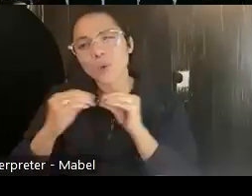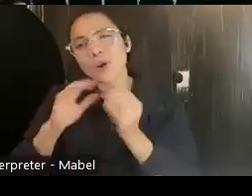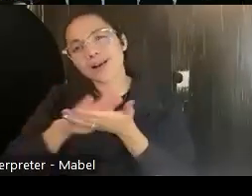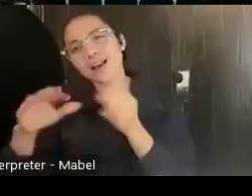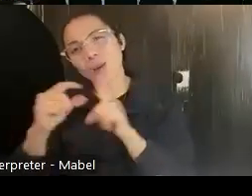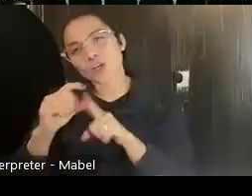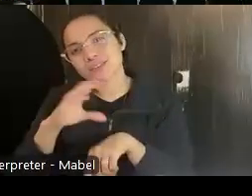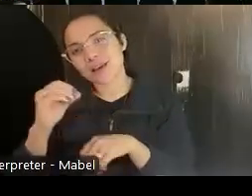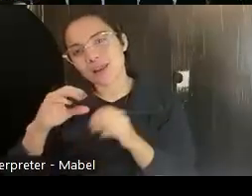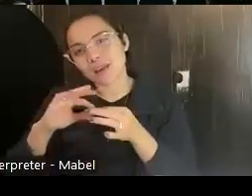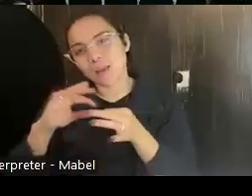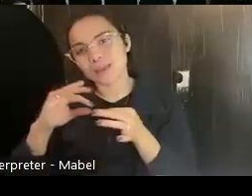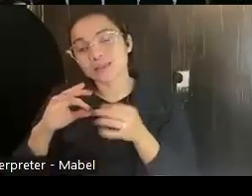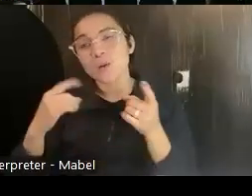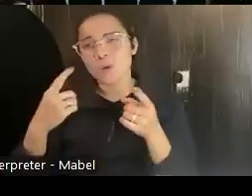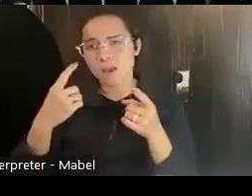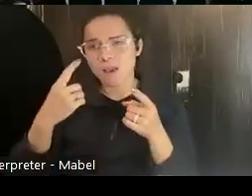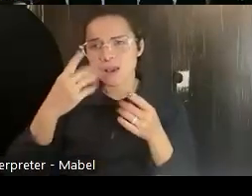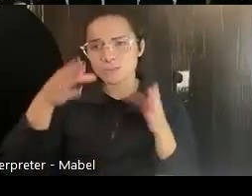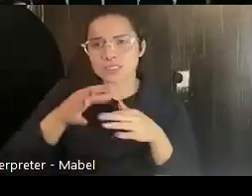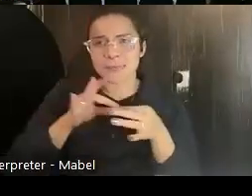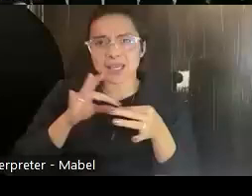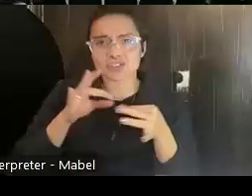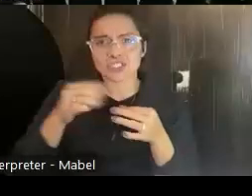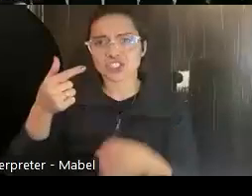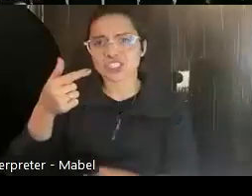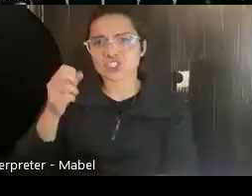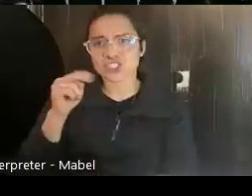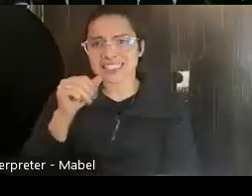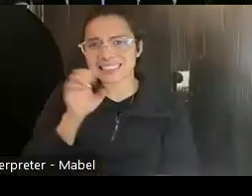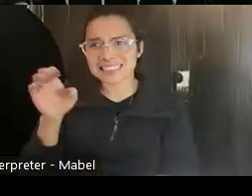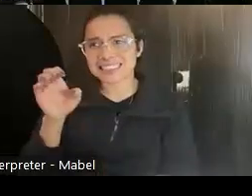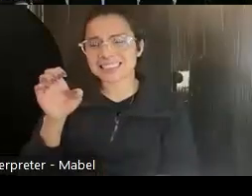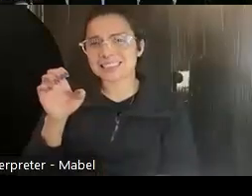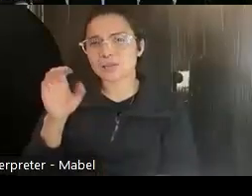lack of services in genese Orleans Wyoming and Livingston counties it is absolutely true